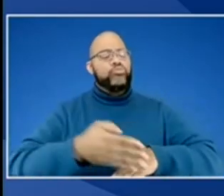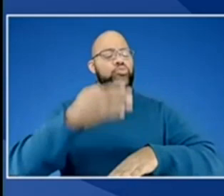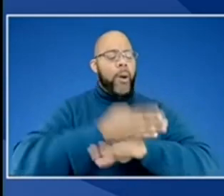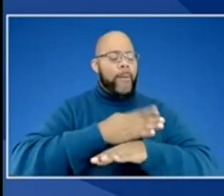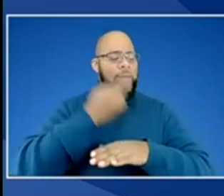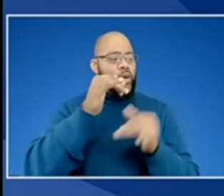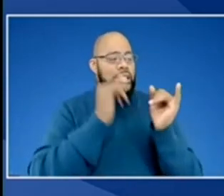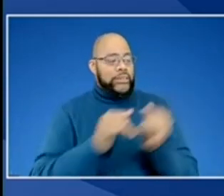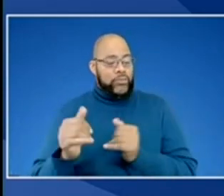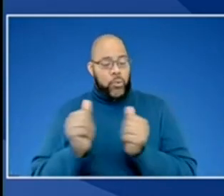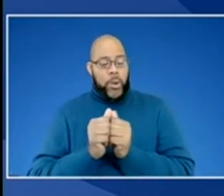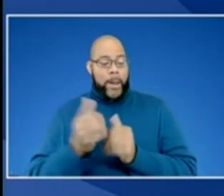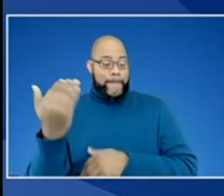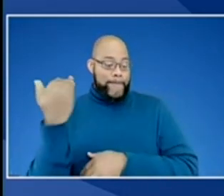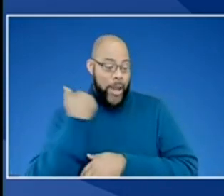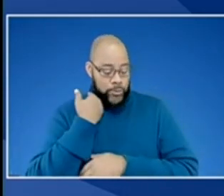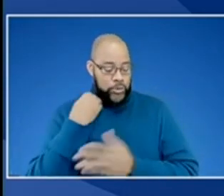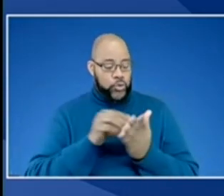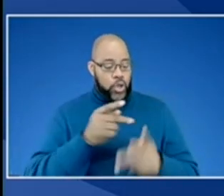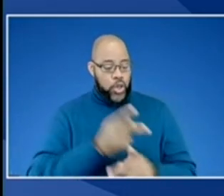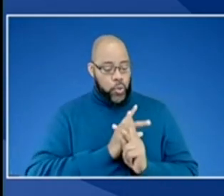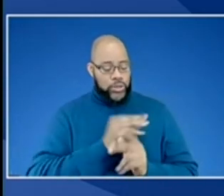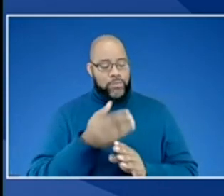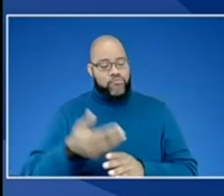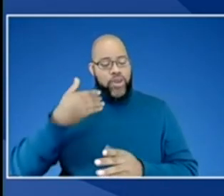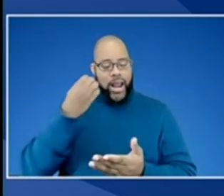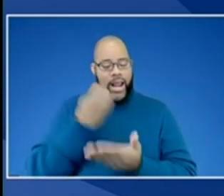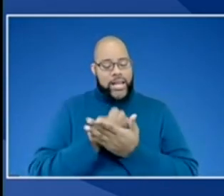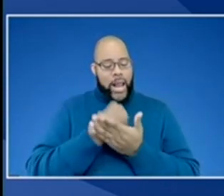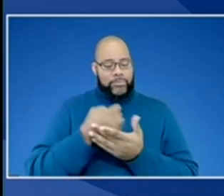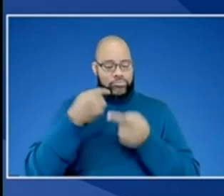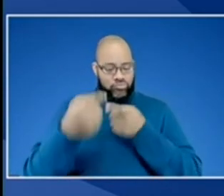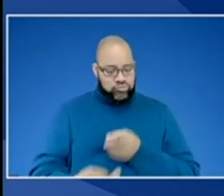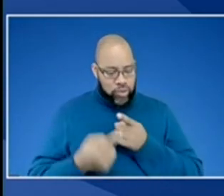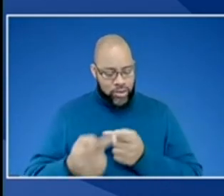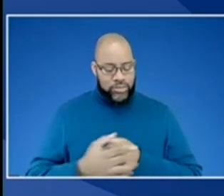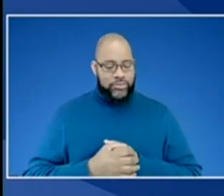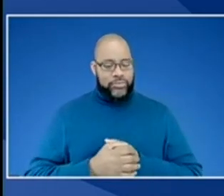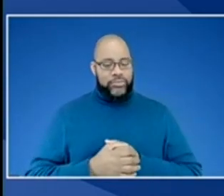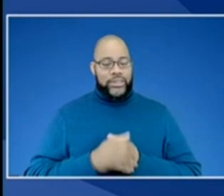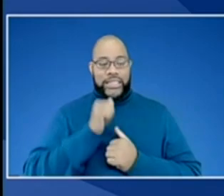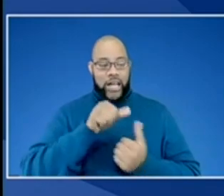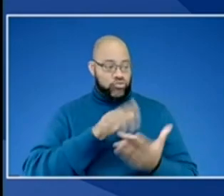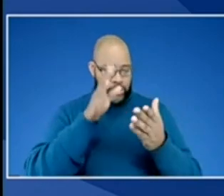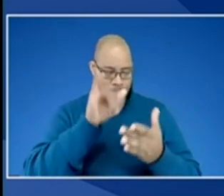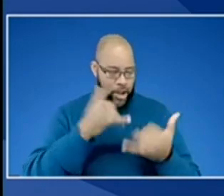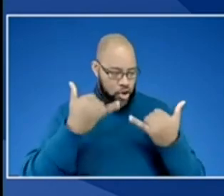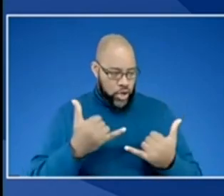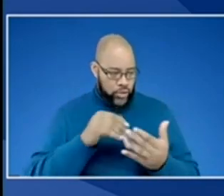with bankruptcy, student loans, and prior economic hardships not otherwise addressed by the current student loan system.